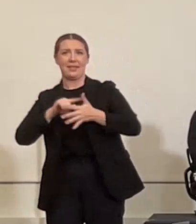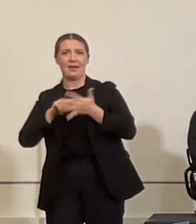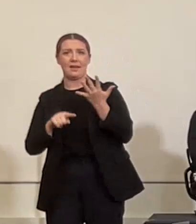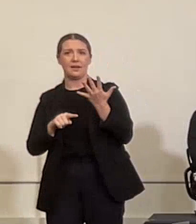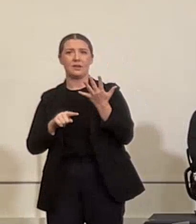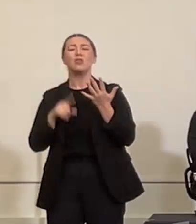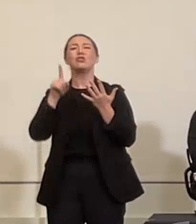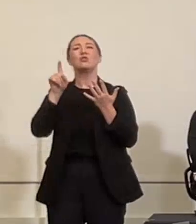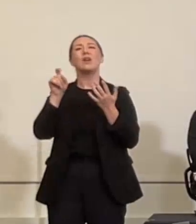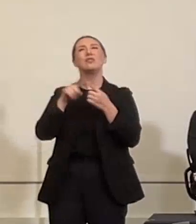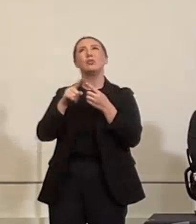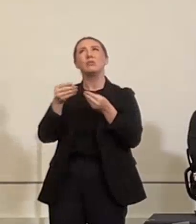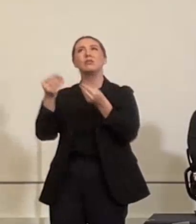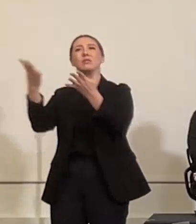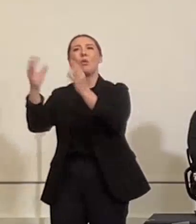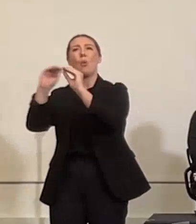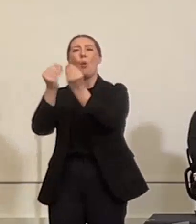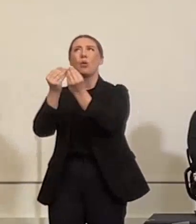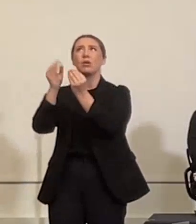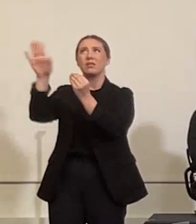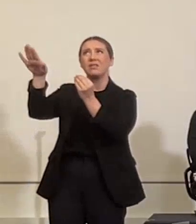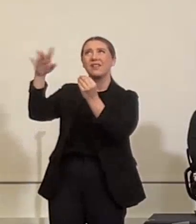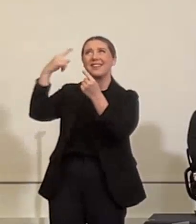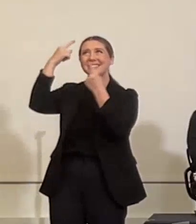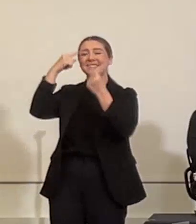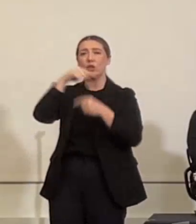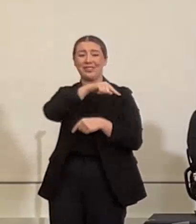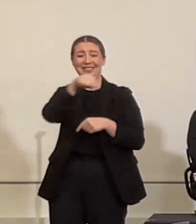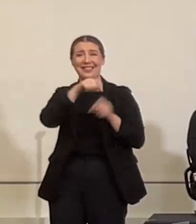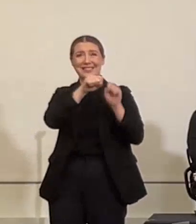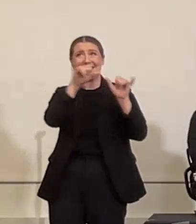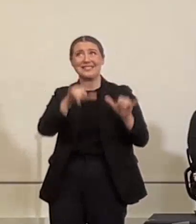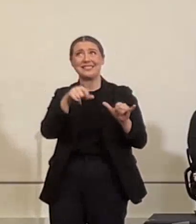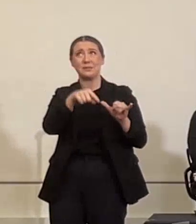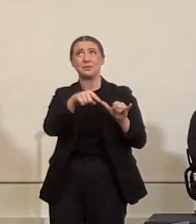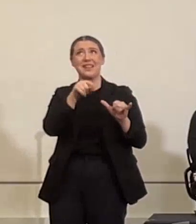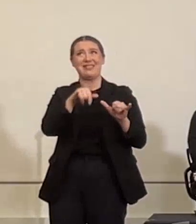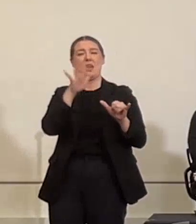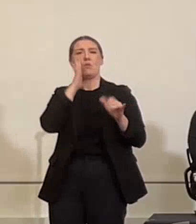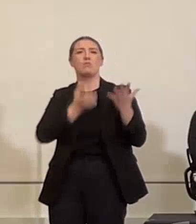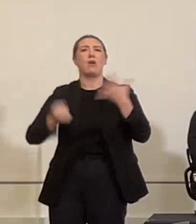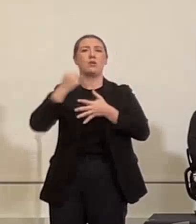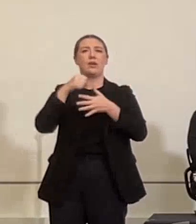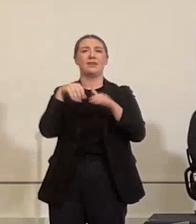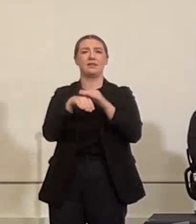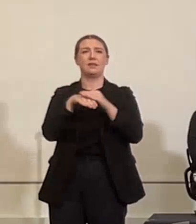about the systems that will cause 'cause accessibility to be prioritized. But a few more hands were up.